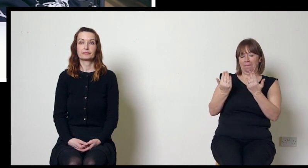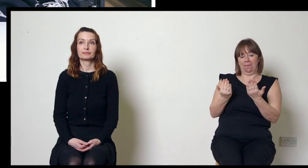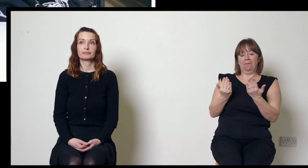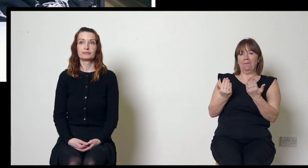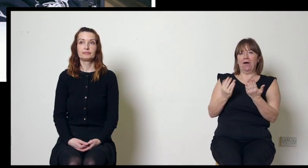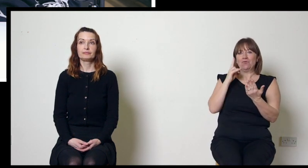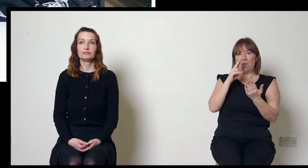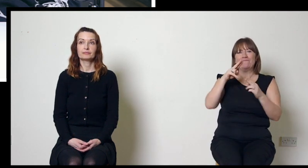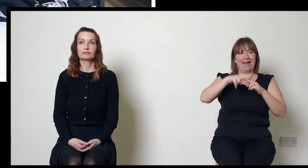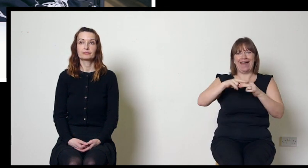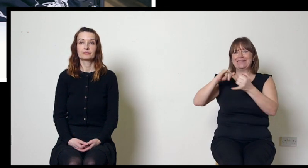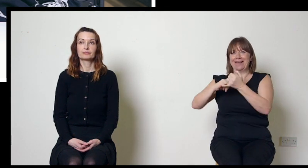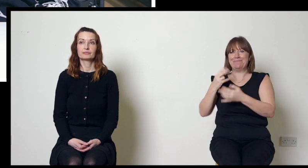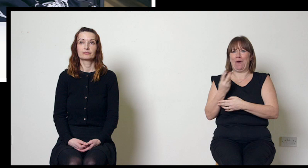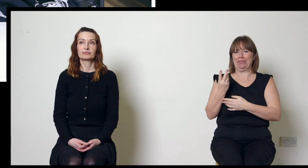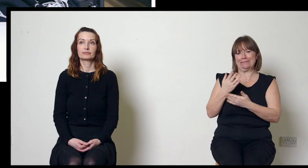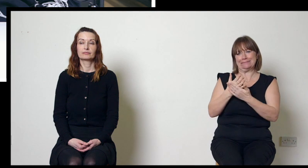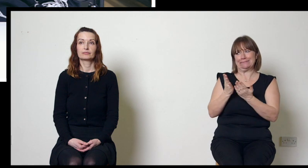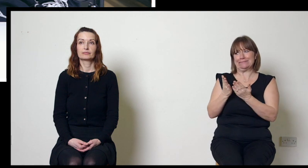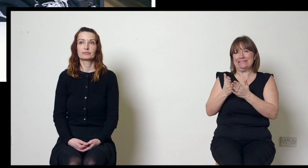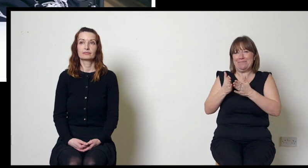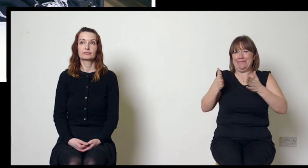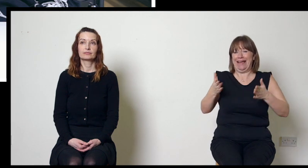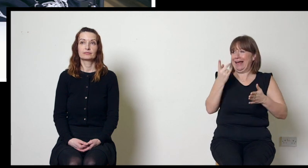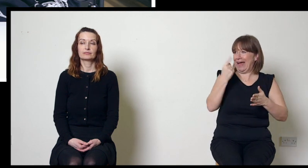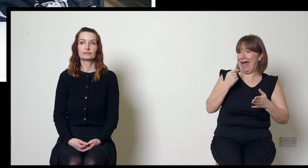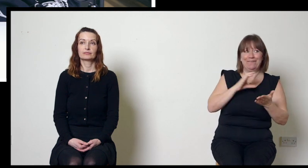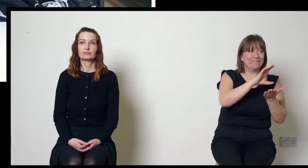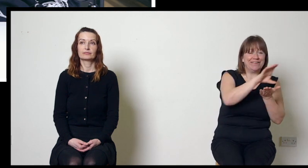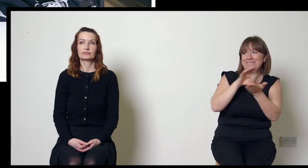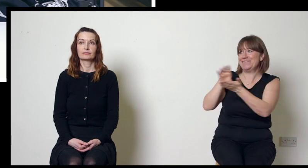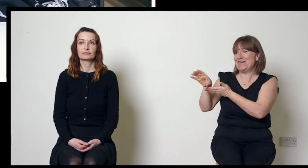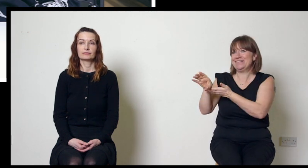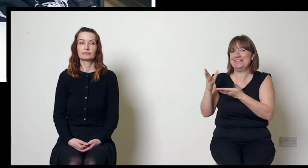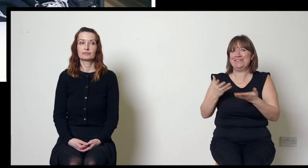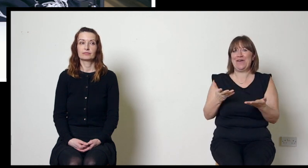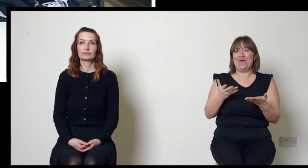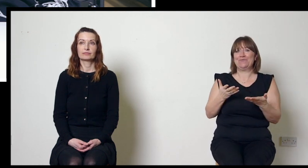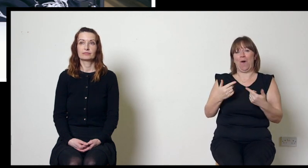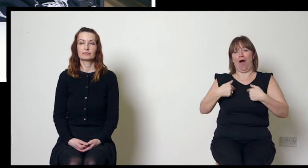they said, can we do this split so we can give a bit of funding there? So it's very much about not us just owning all the cards